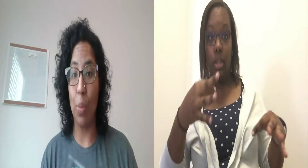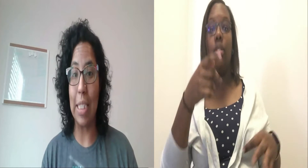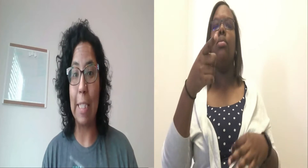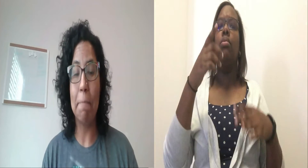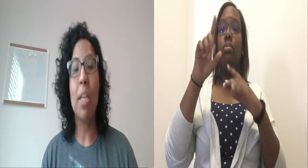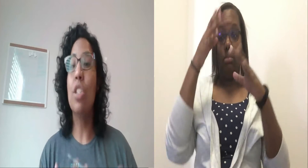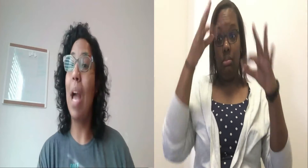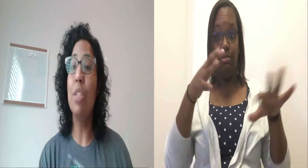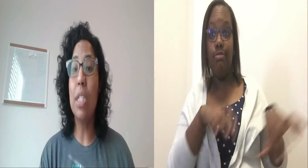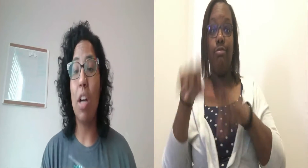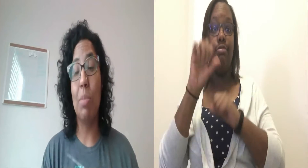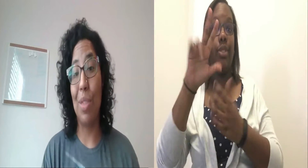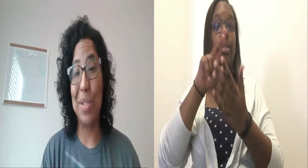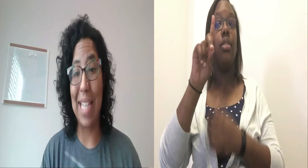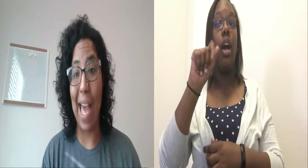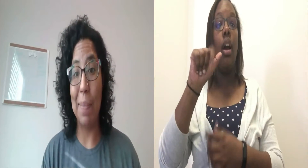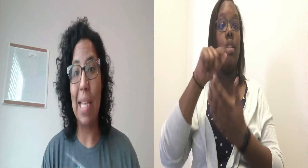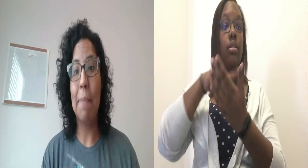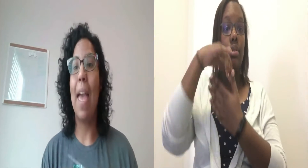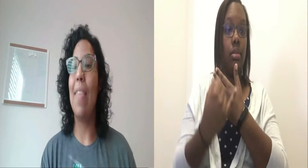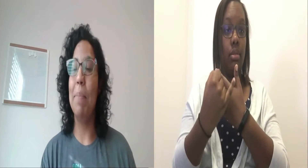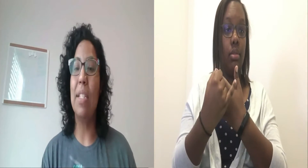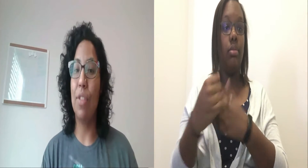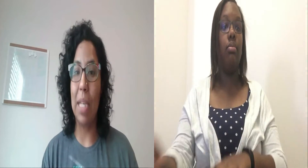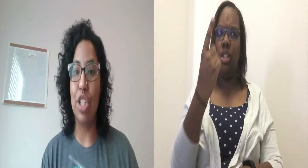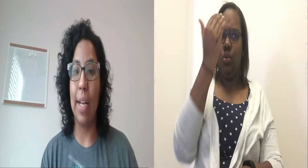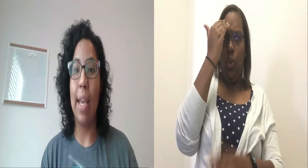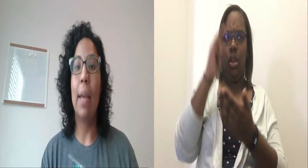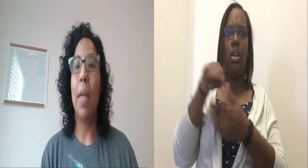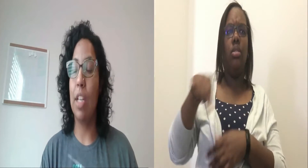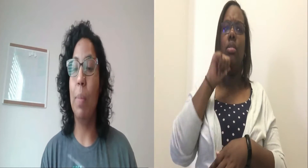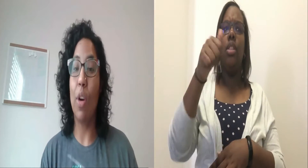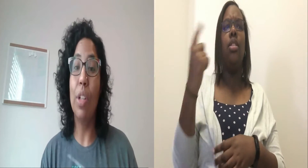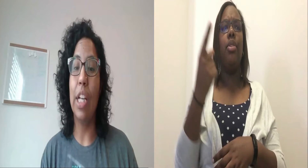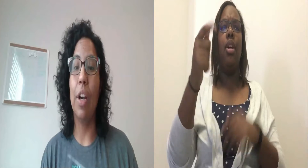ones so as we talked about those gaps and that misinformation a little bit earlier